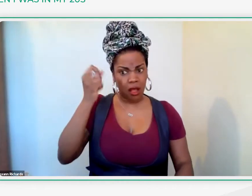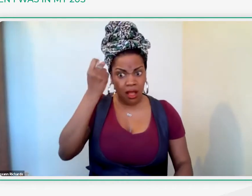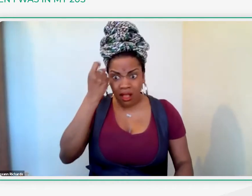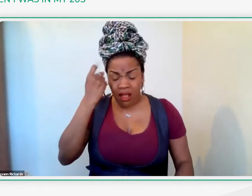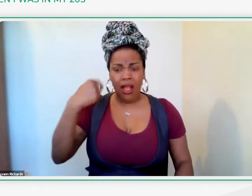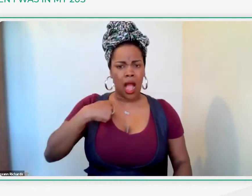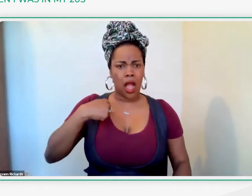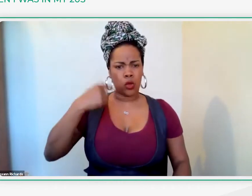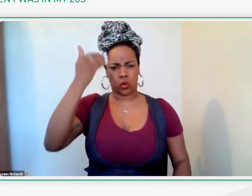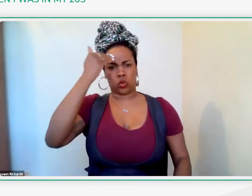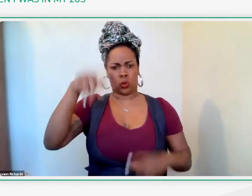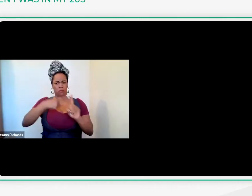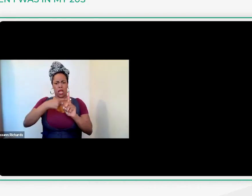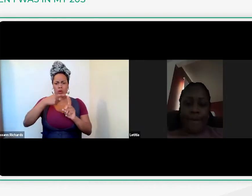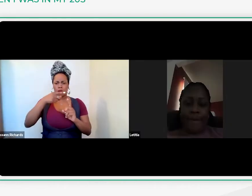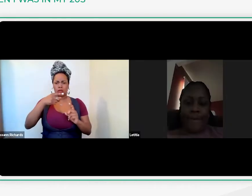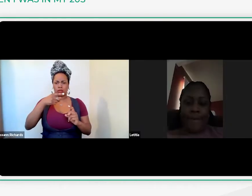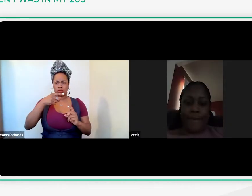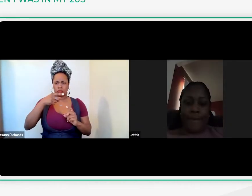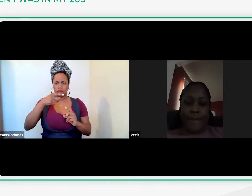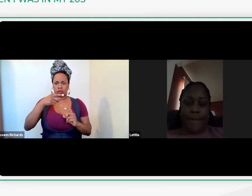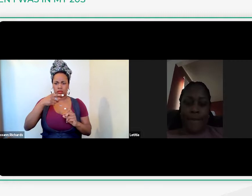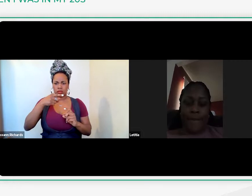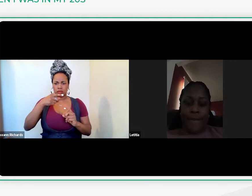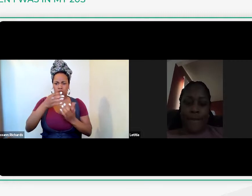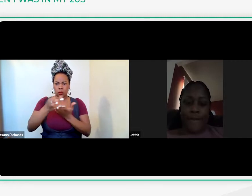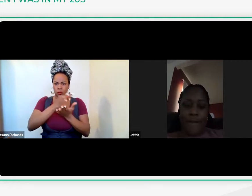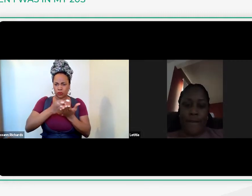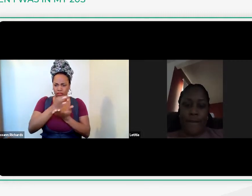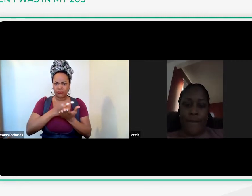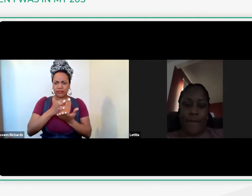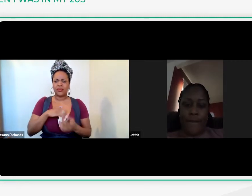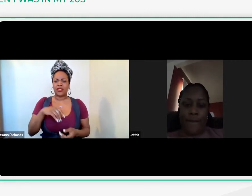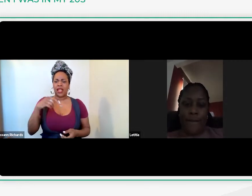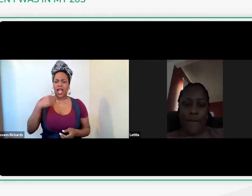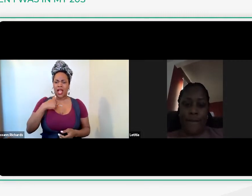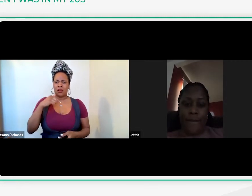There was so much information that I didn't know.